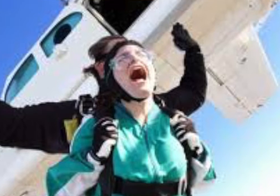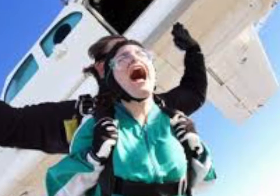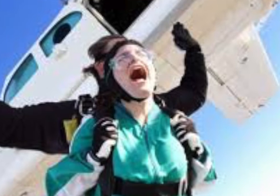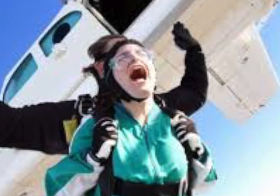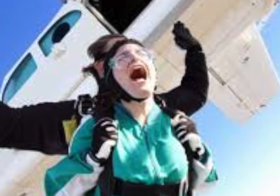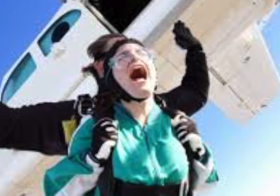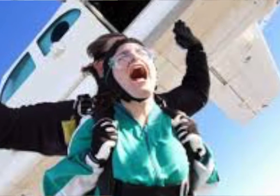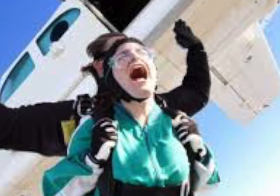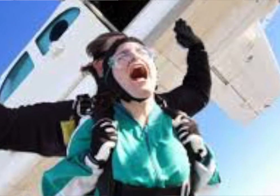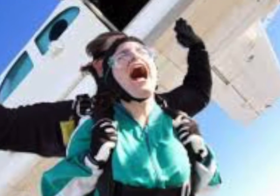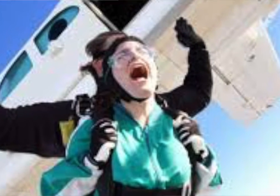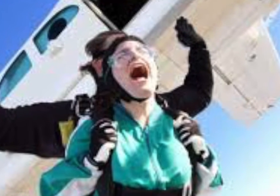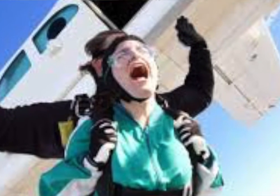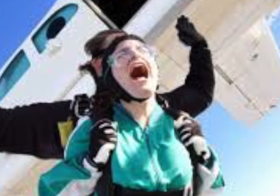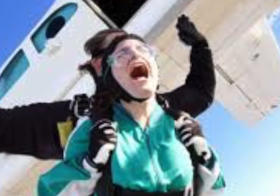Skydiving